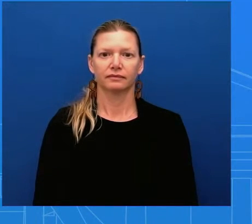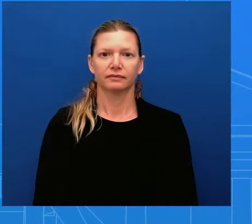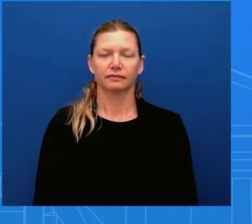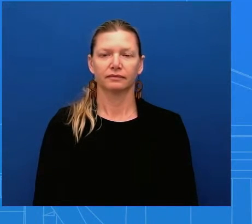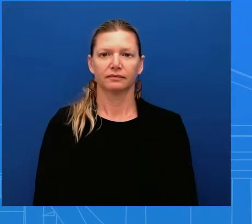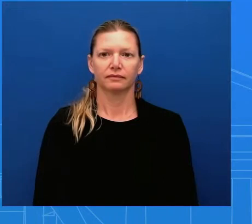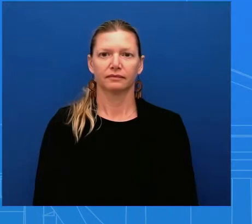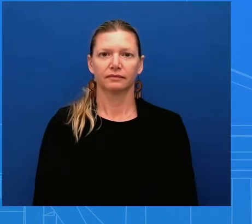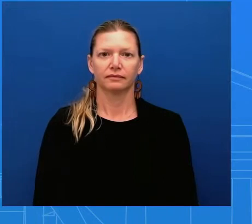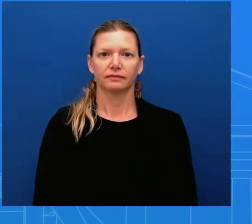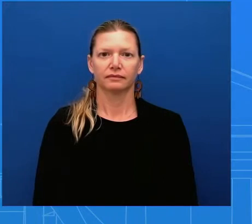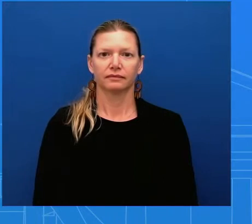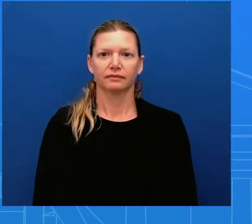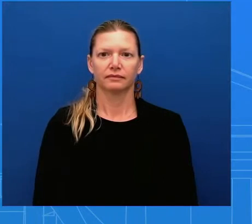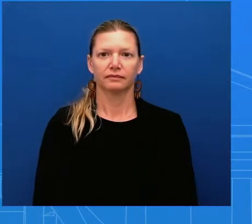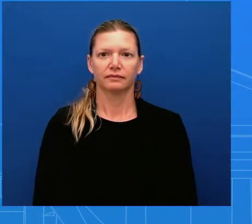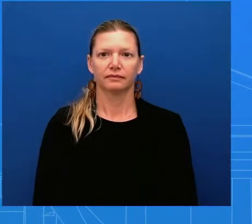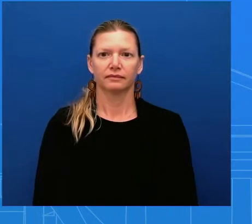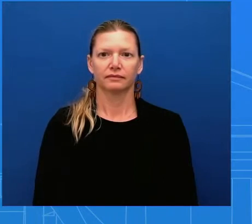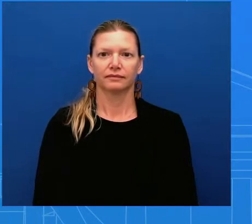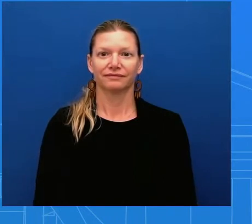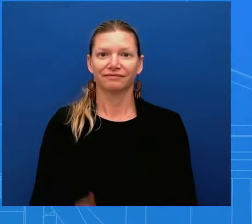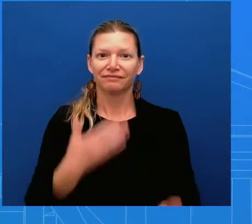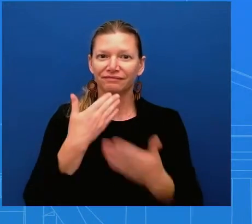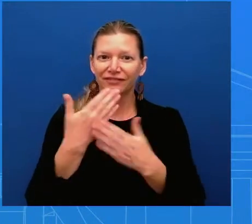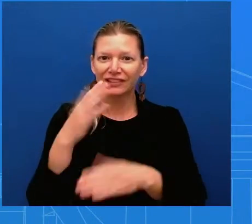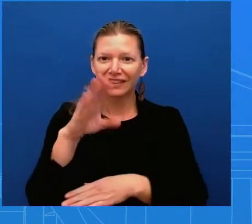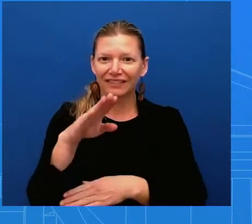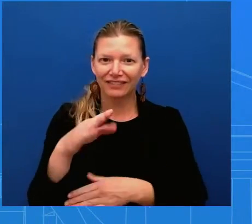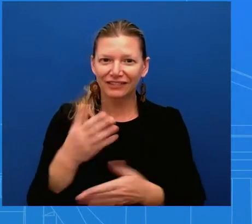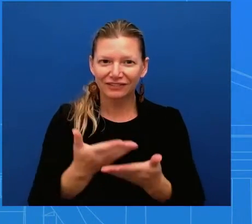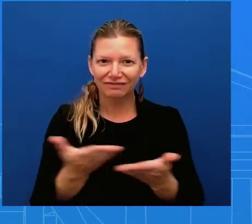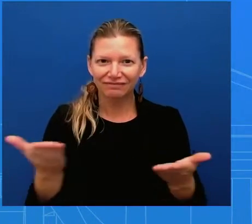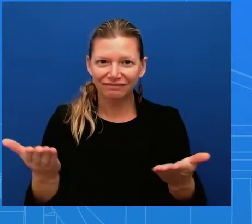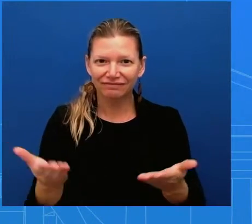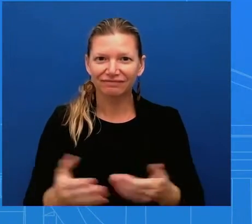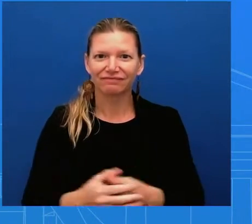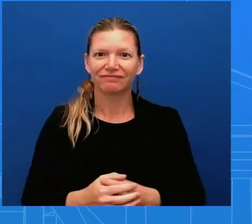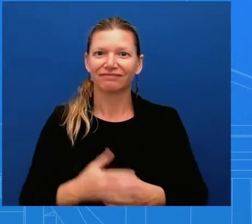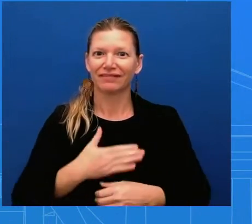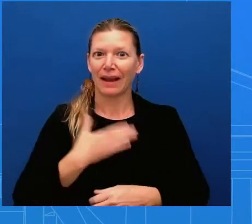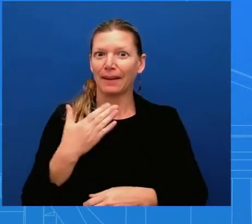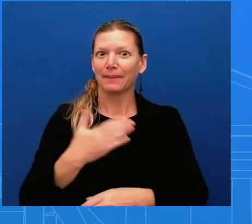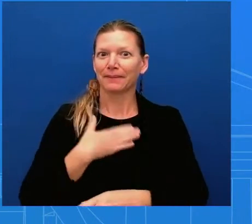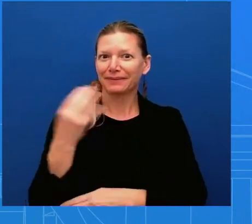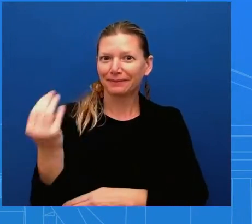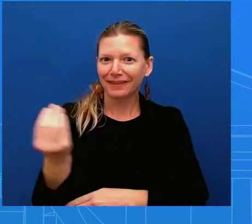Ms. Jean-Pierre: All right. Good afternoon, everyone. The Press: Good afternoon. Ms. Jean-Pierre: Happy Monday. Happy belated Mother's Day to many of you here.